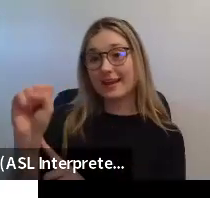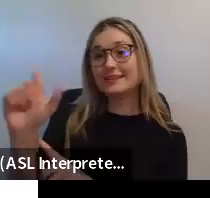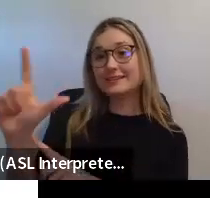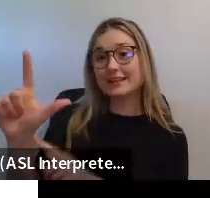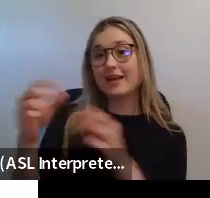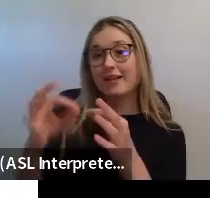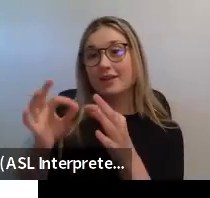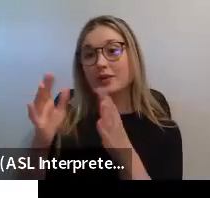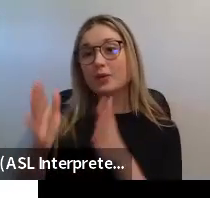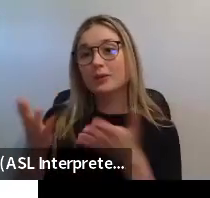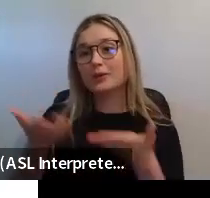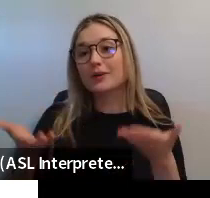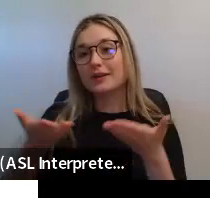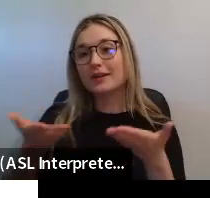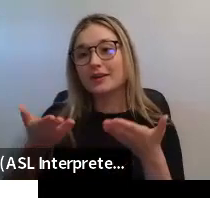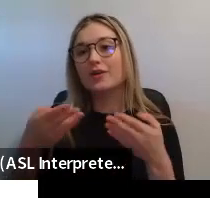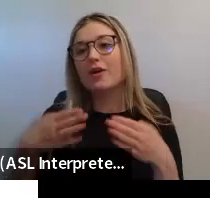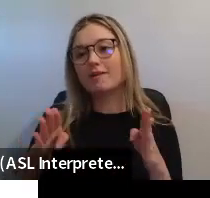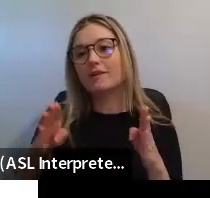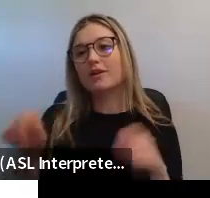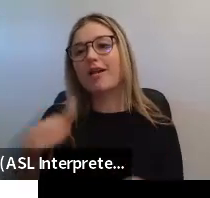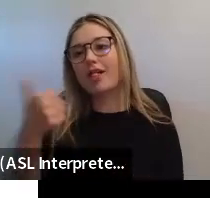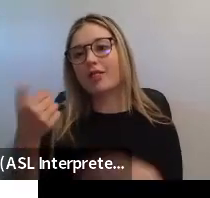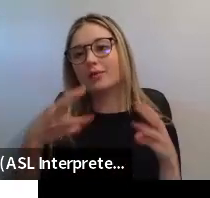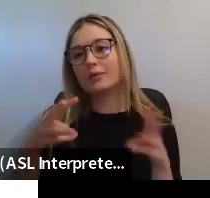soft technology. But very important is our Asl interpretters that are here that offer other ways of communication.